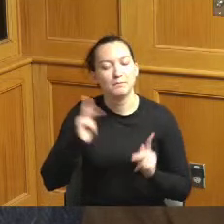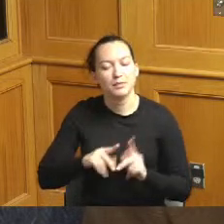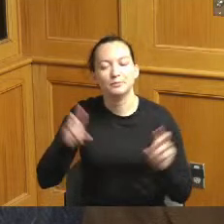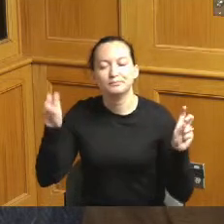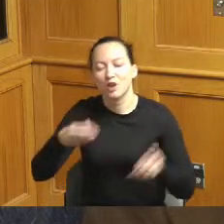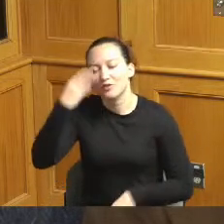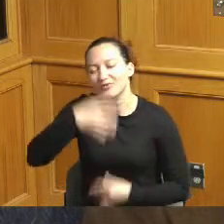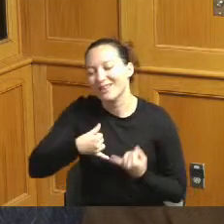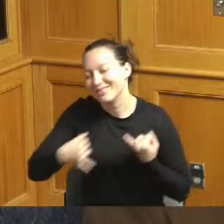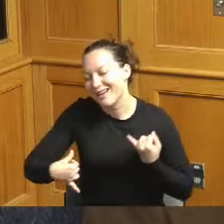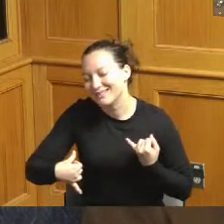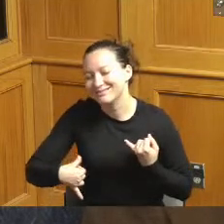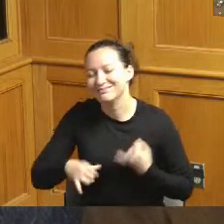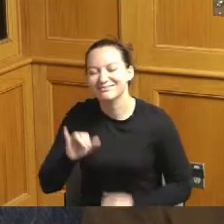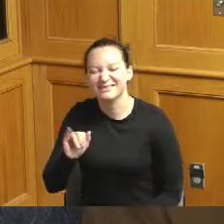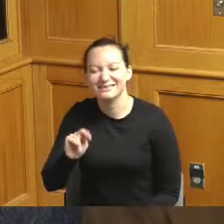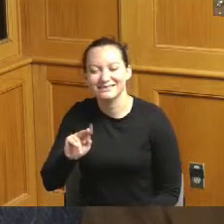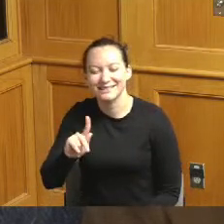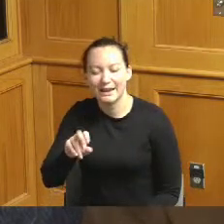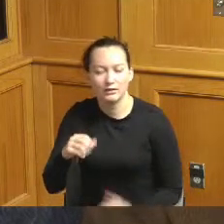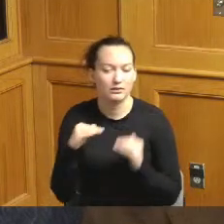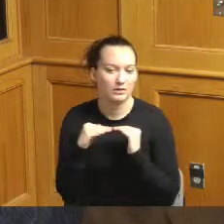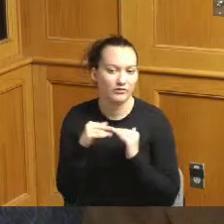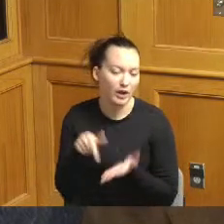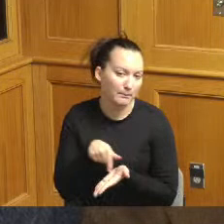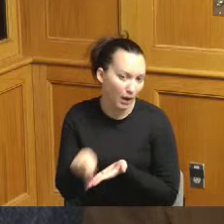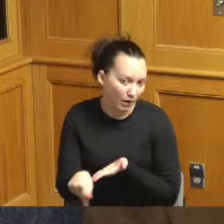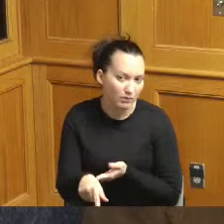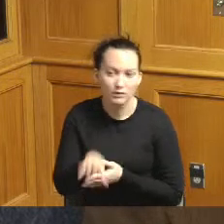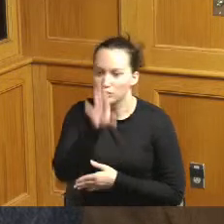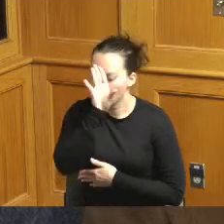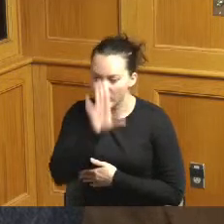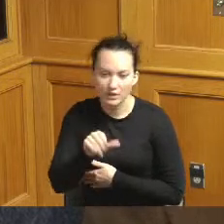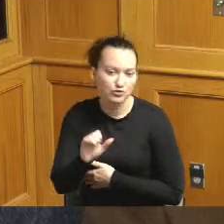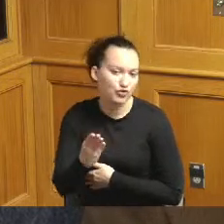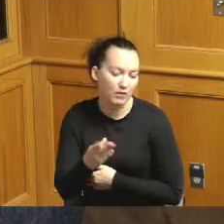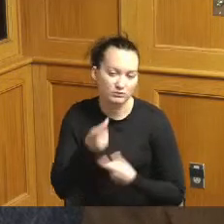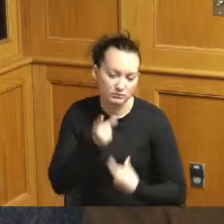intake workers are fairly compensated because we know the job is difficult especially during